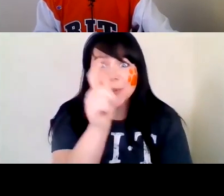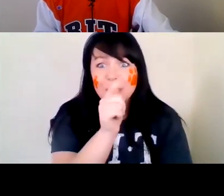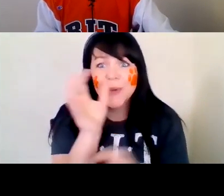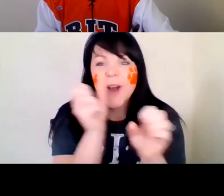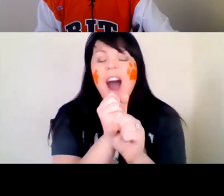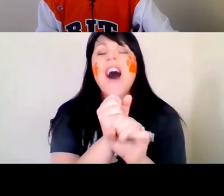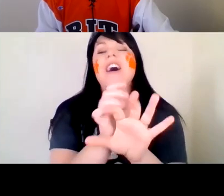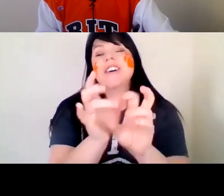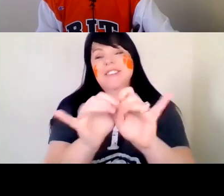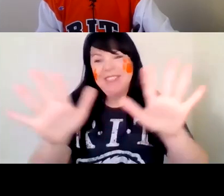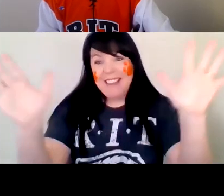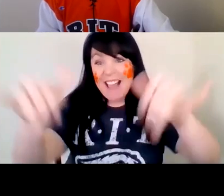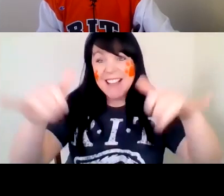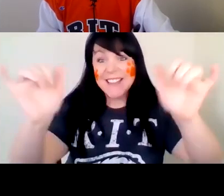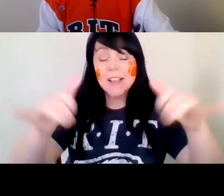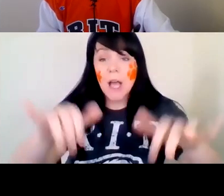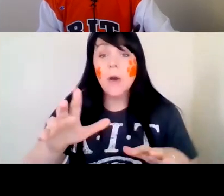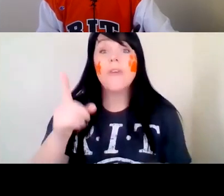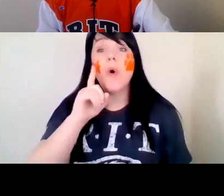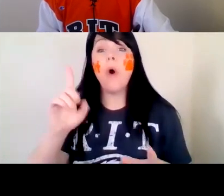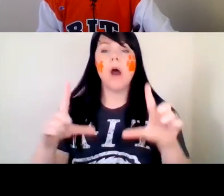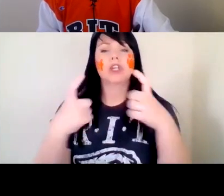Michelle: We waited, and now! We do have a final answer.